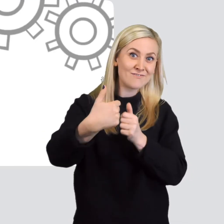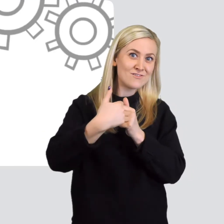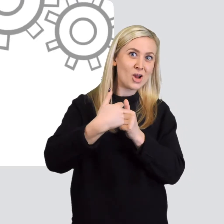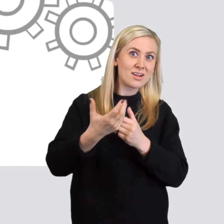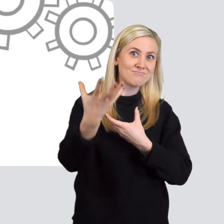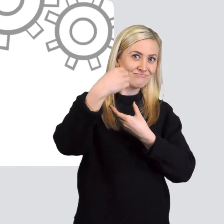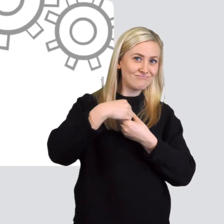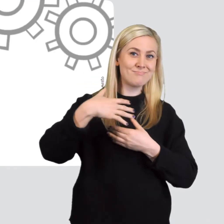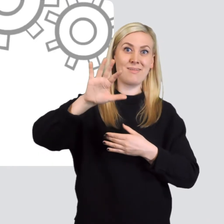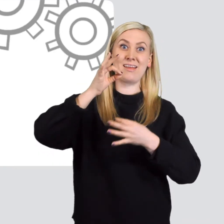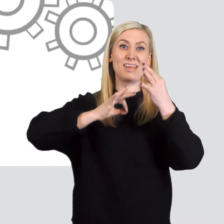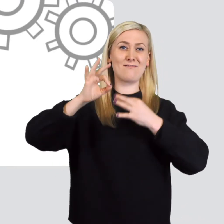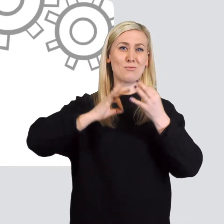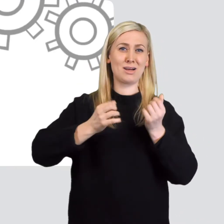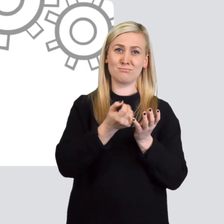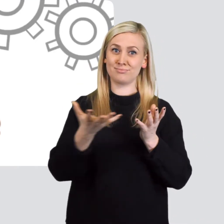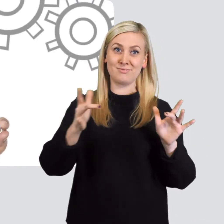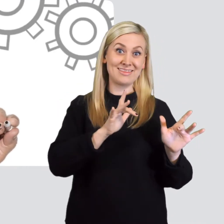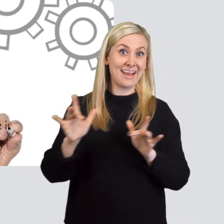Follow us for future information!